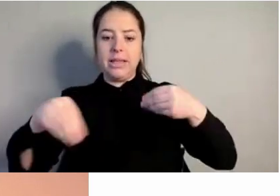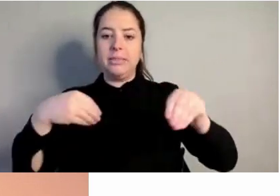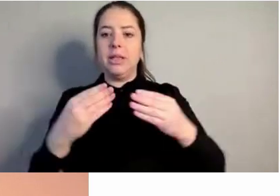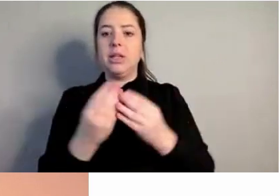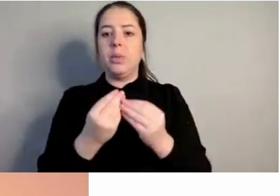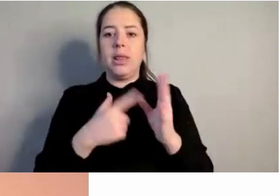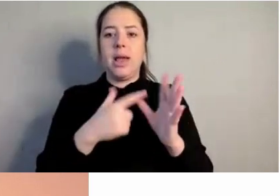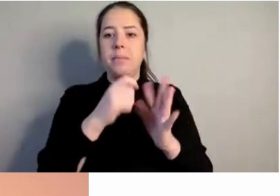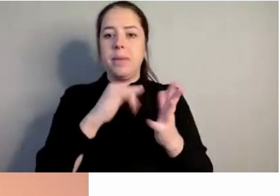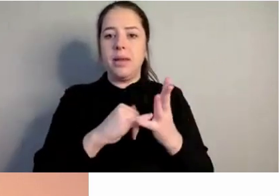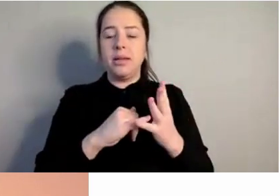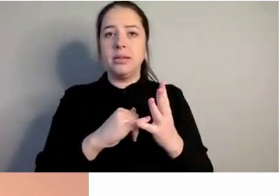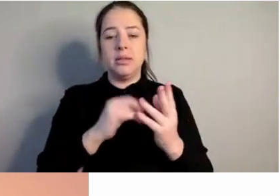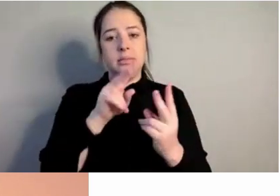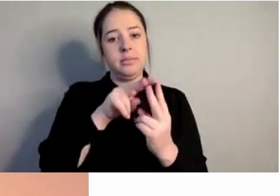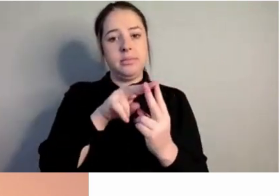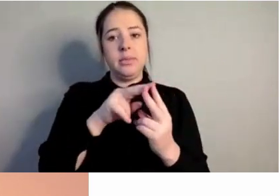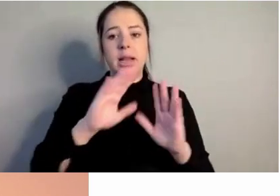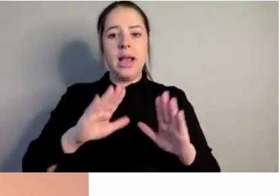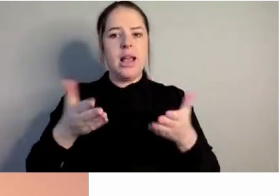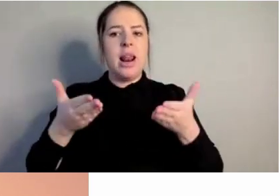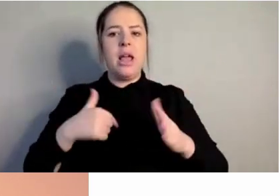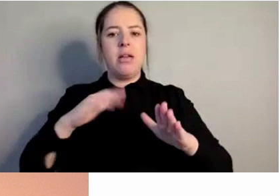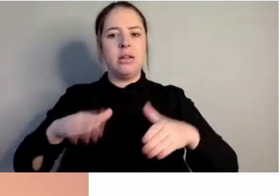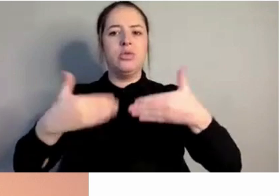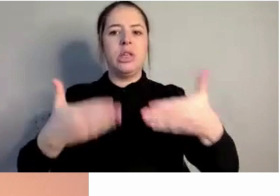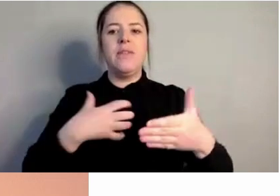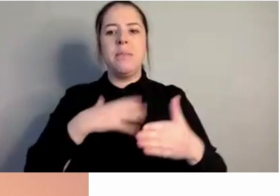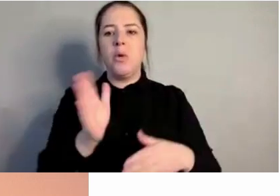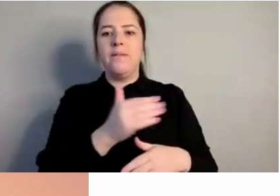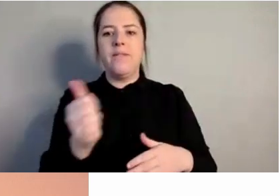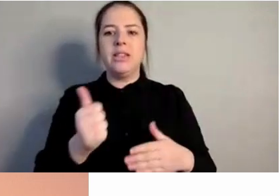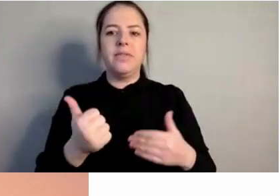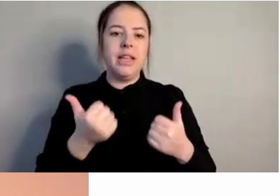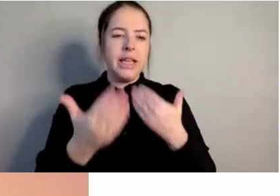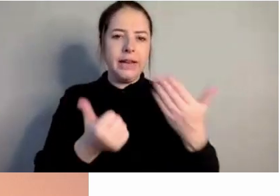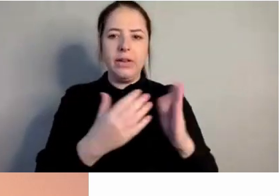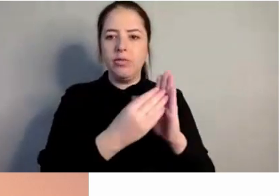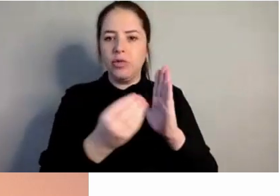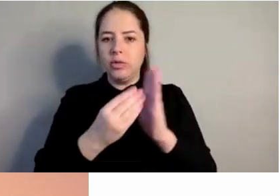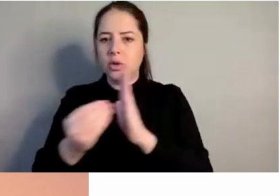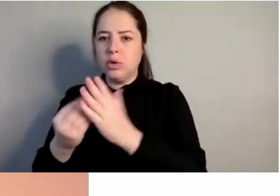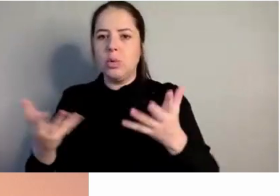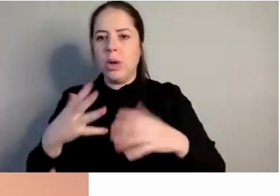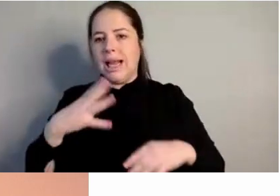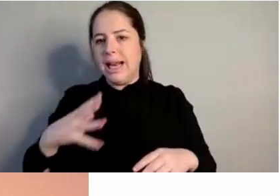both allows us to deliver more effectively by deploying resources where they're most needed, but it also gives people an opportunity